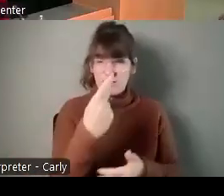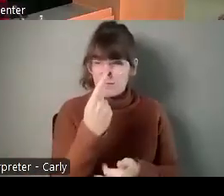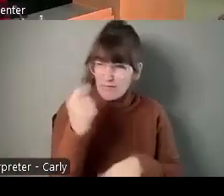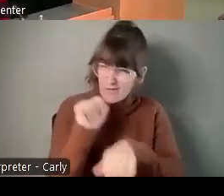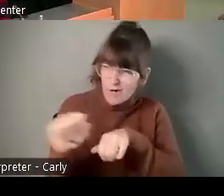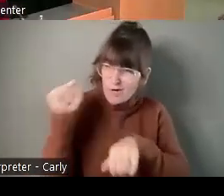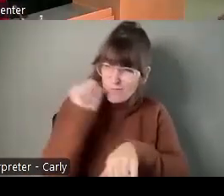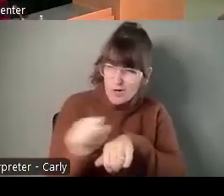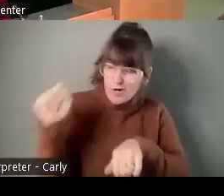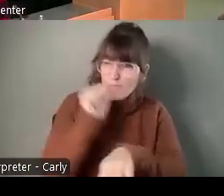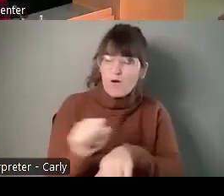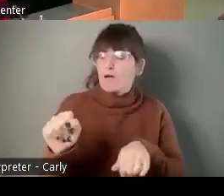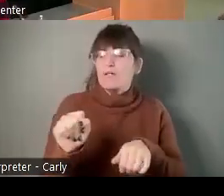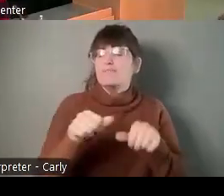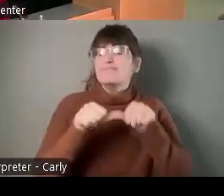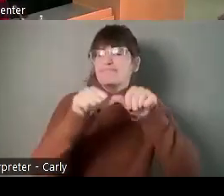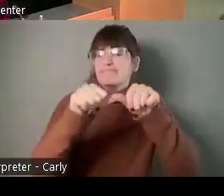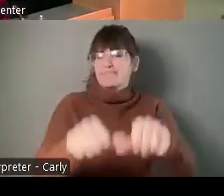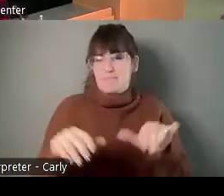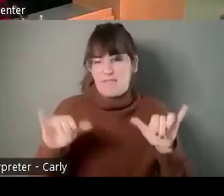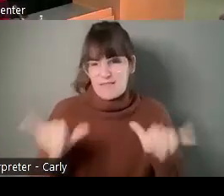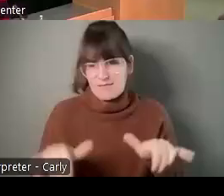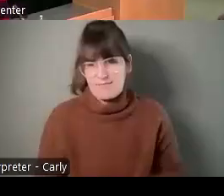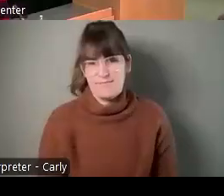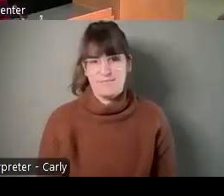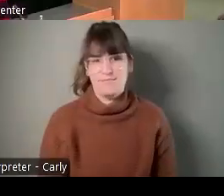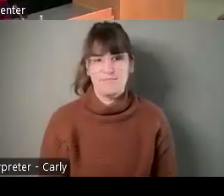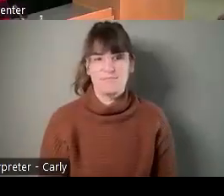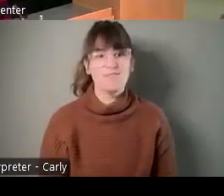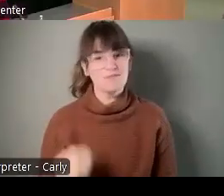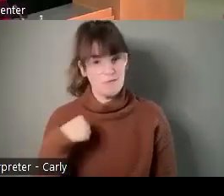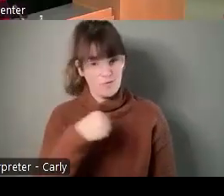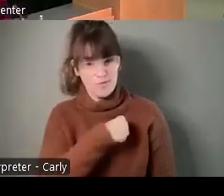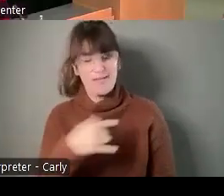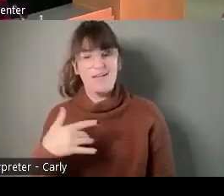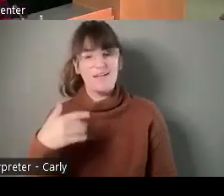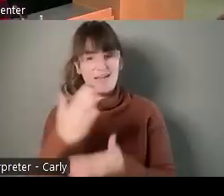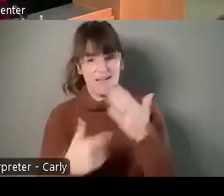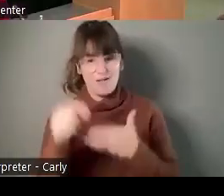family to get them in a safe spot. And so ours are handwritten. They're warm. They're non-demanding.